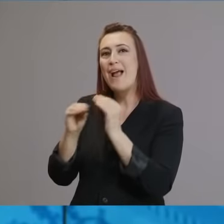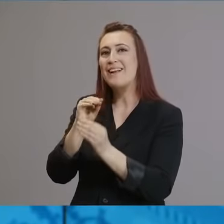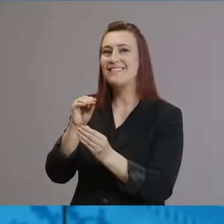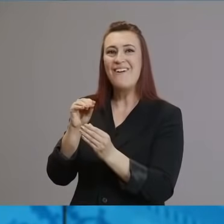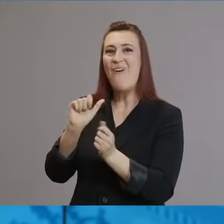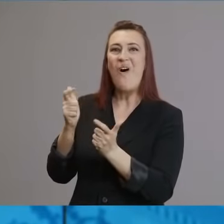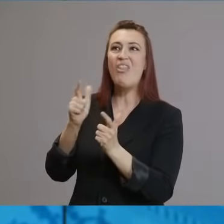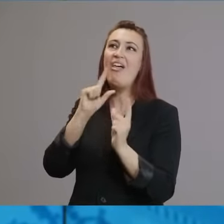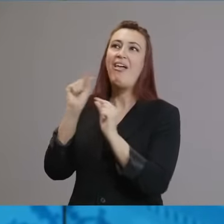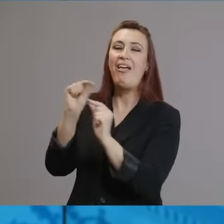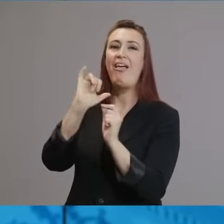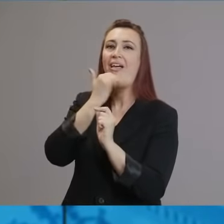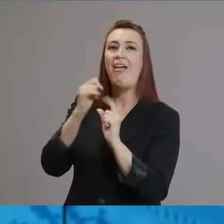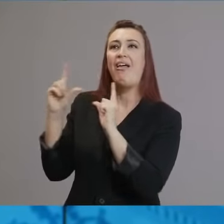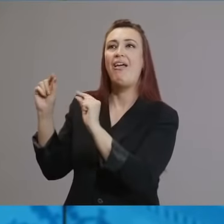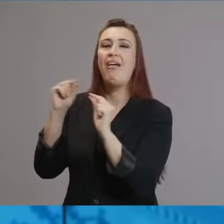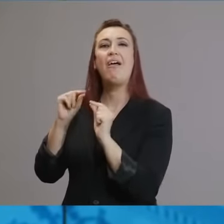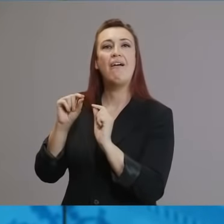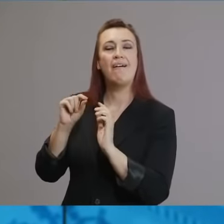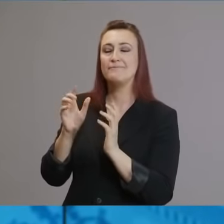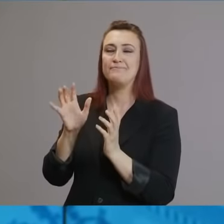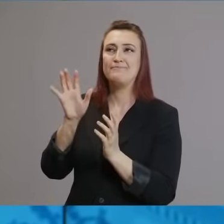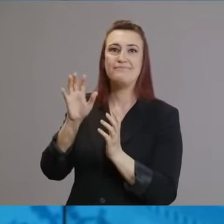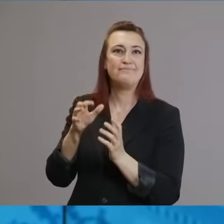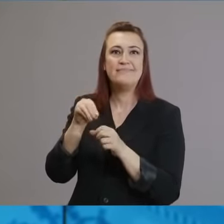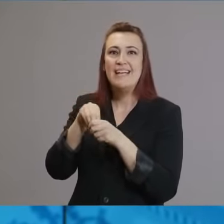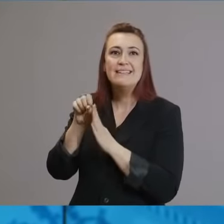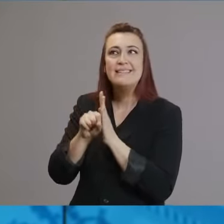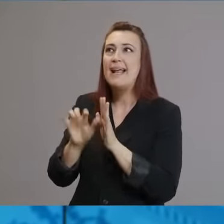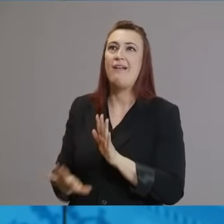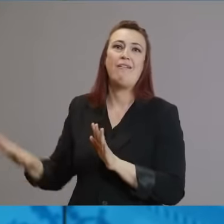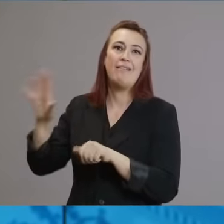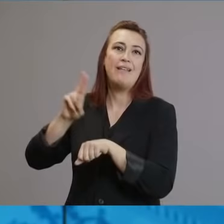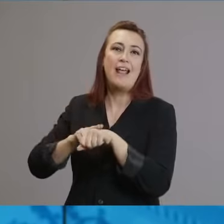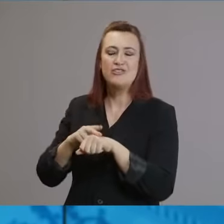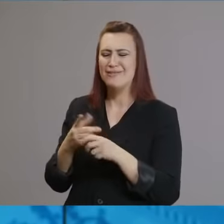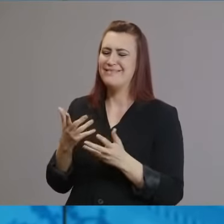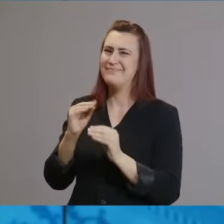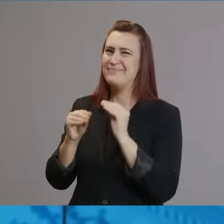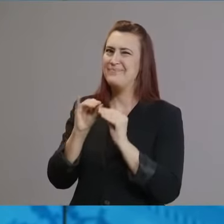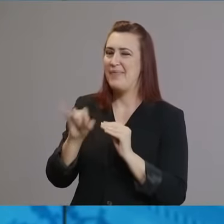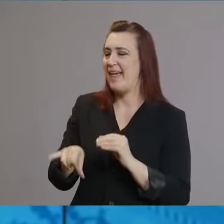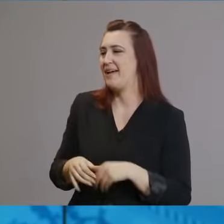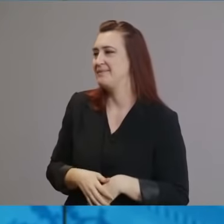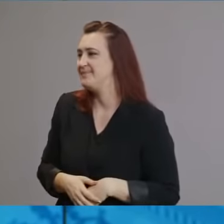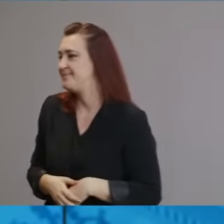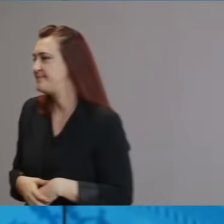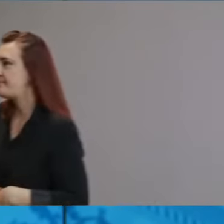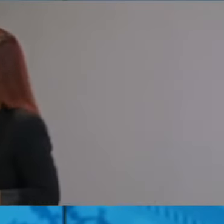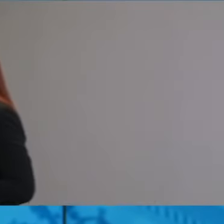BEEN PUT OUT THERE STATEWIDE AND NATIONALLY REGARDING ARIZONA. GOVERNOR -- WAIT A SECOND.